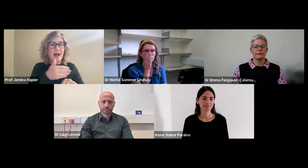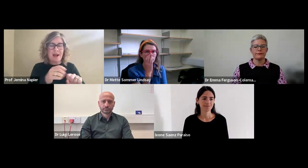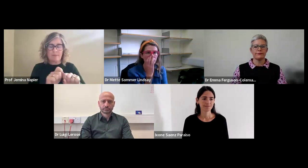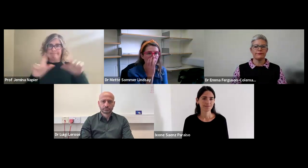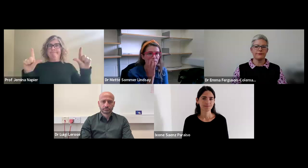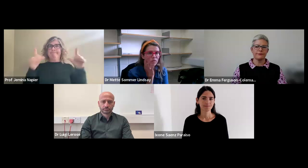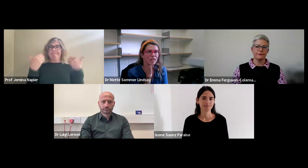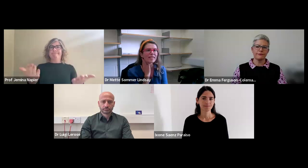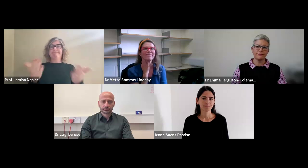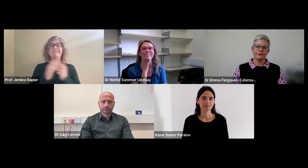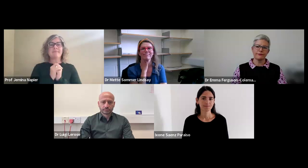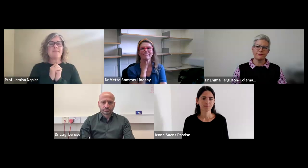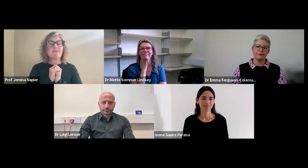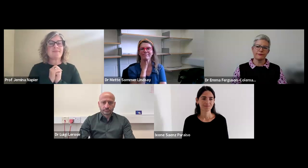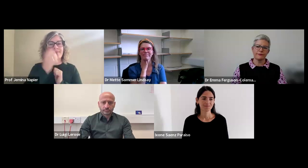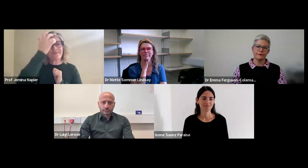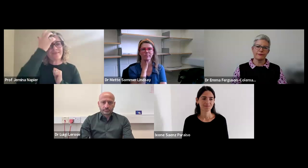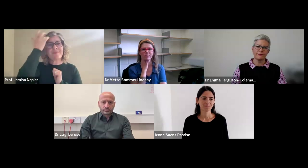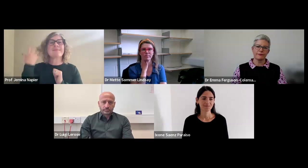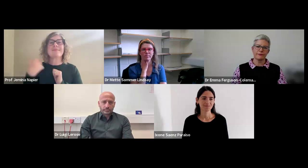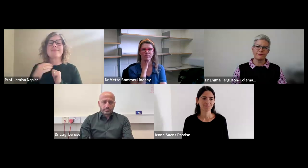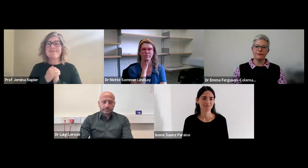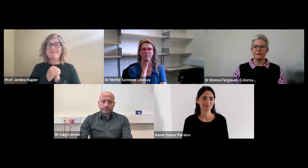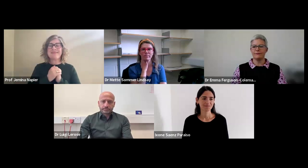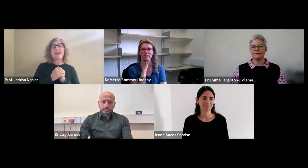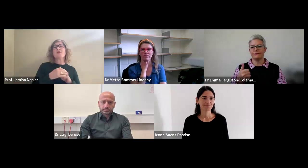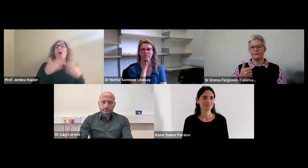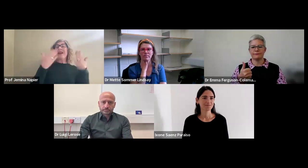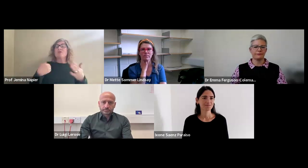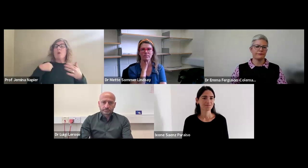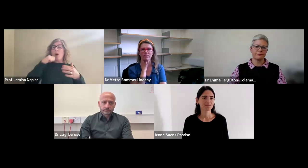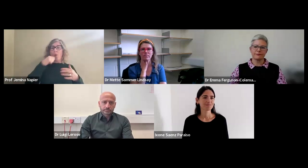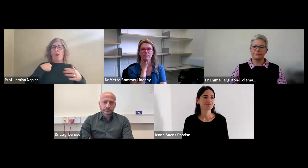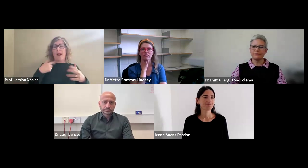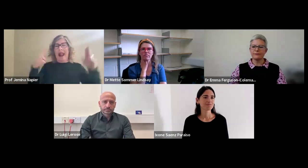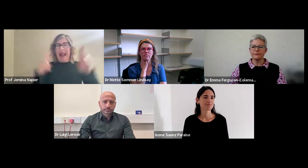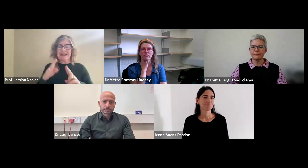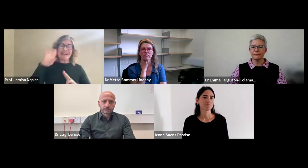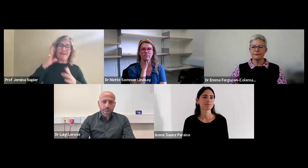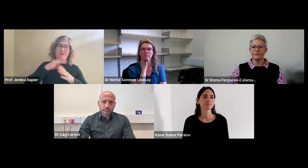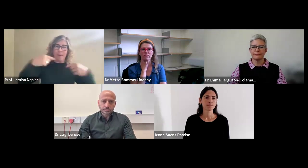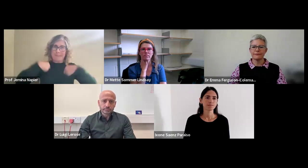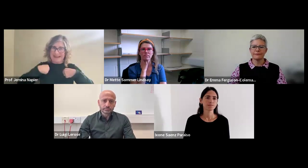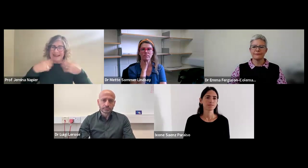at this point we can get rid of the slides thank you, so we can very much focus on the